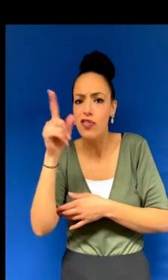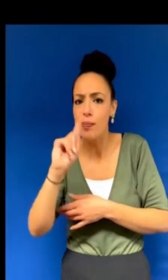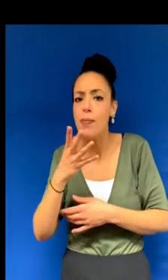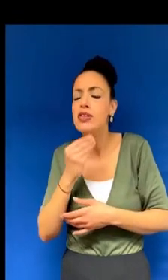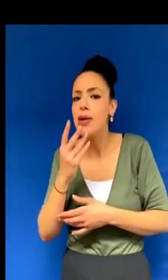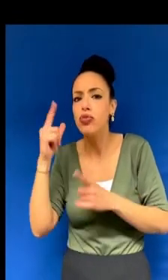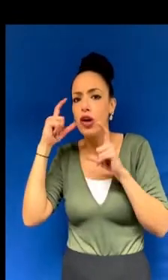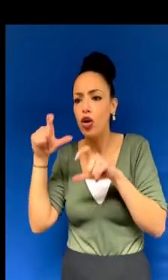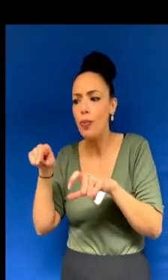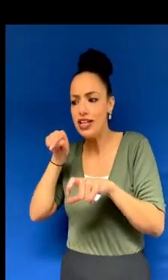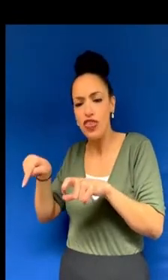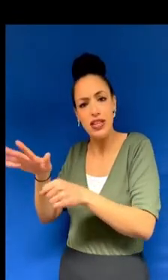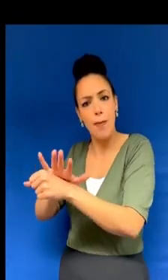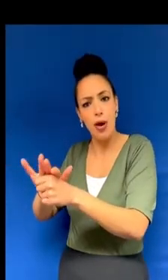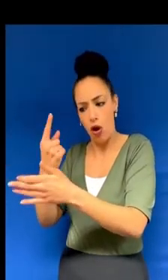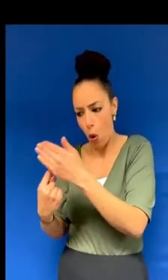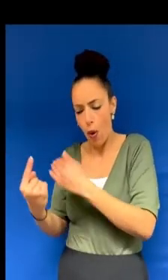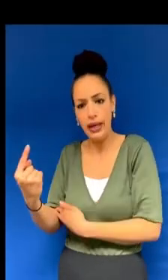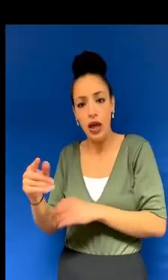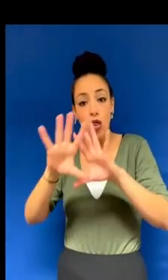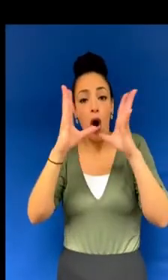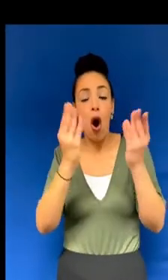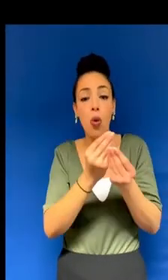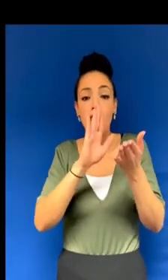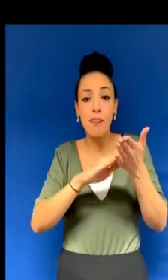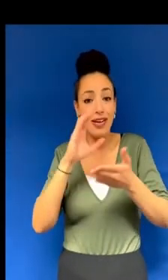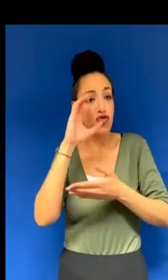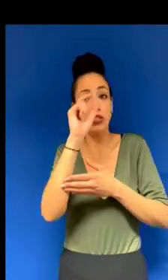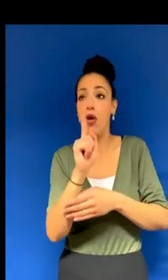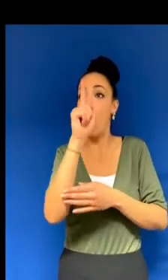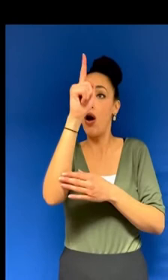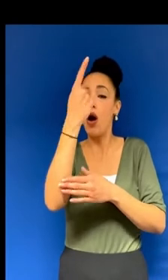Newham, that really exemplifies what I'm talking about as a housing crisis. Because you have